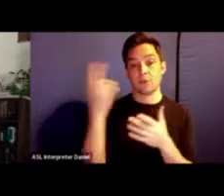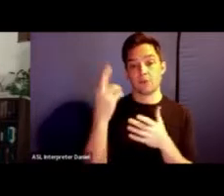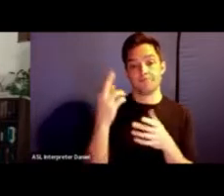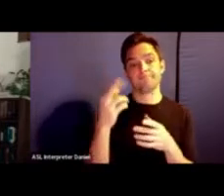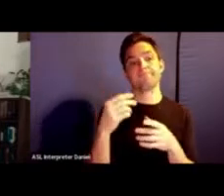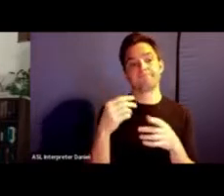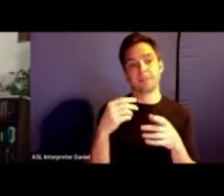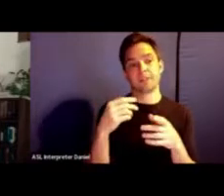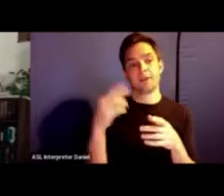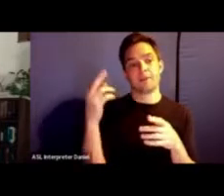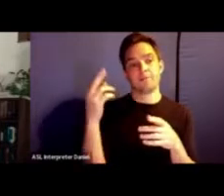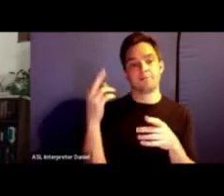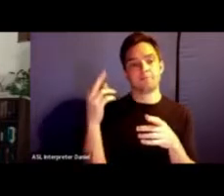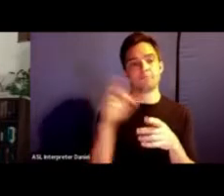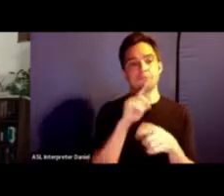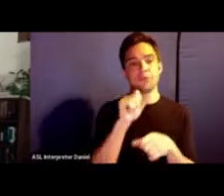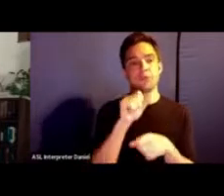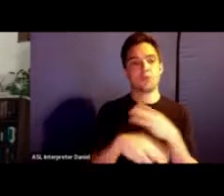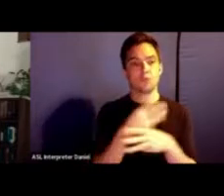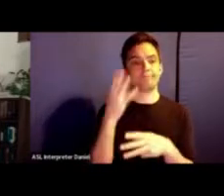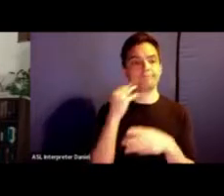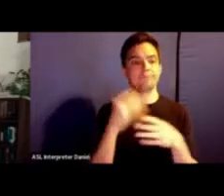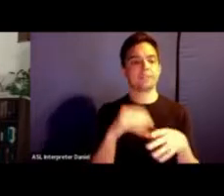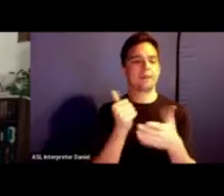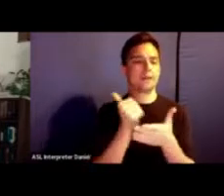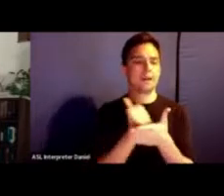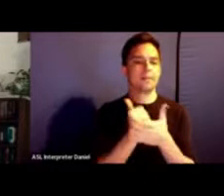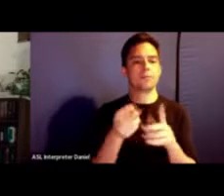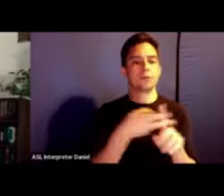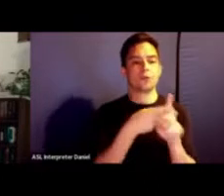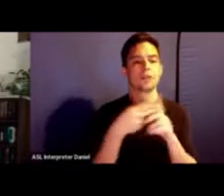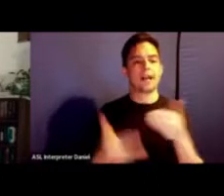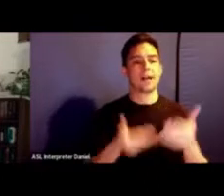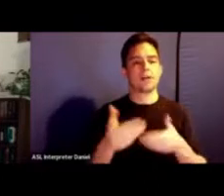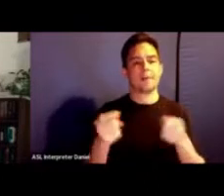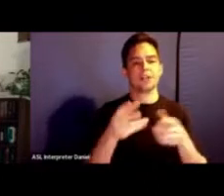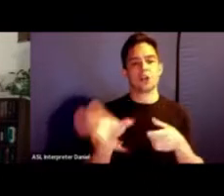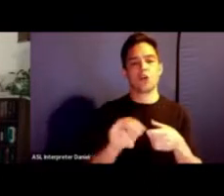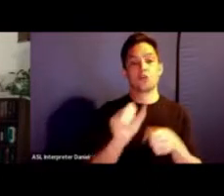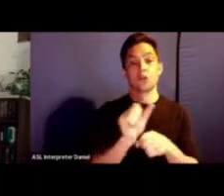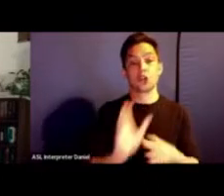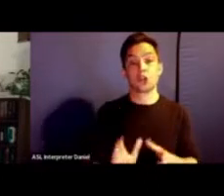include providing coaching on recruiting, hiring, and managing your own workers. And also